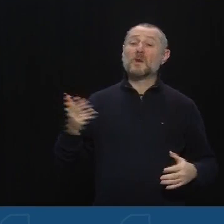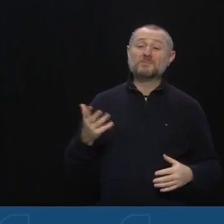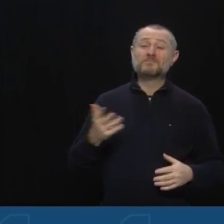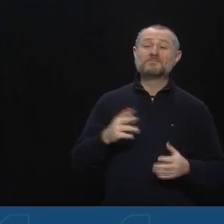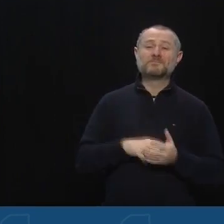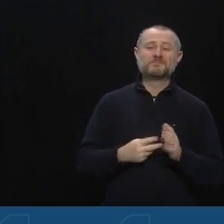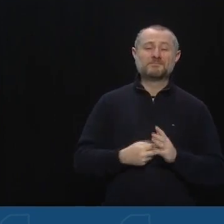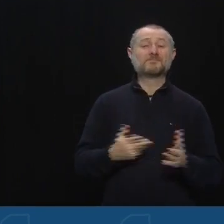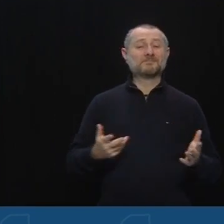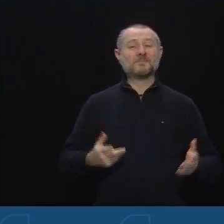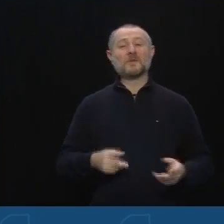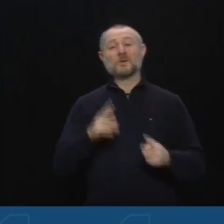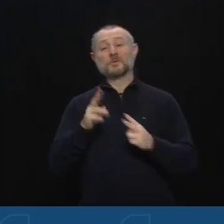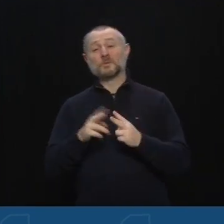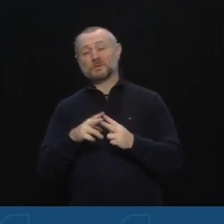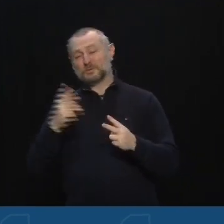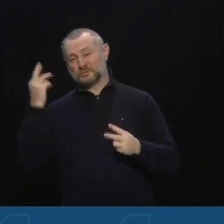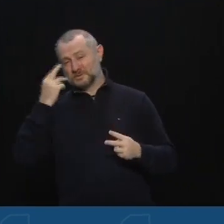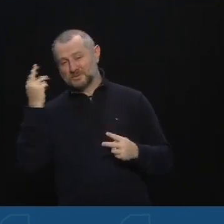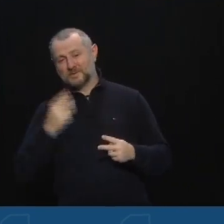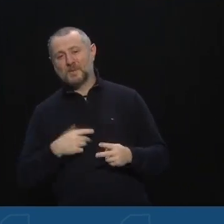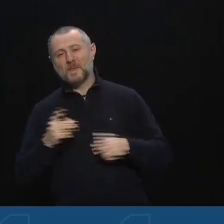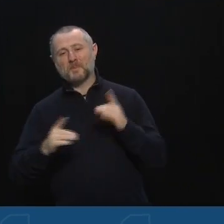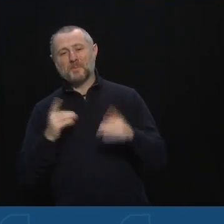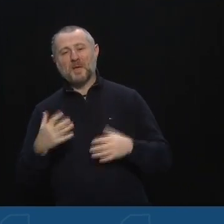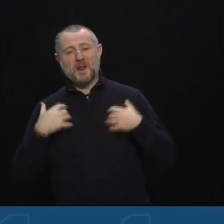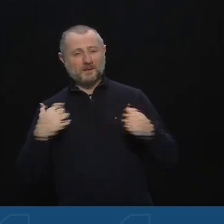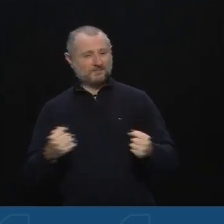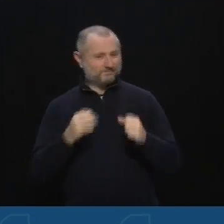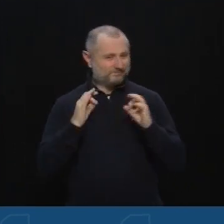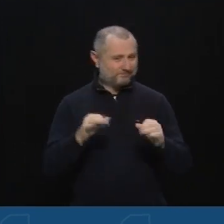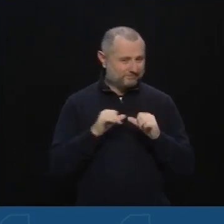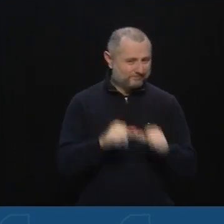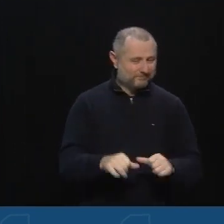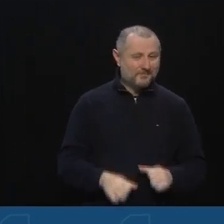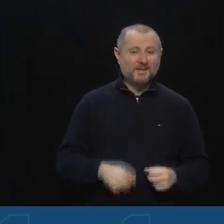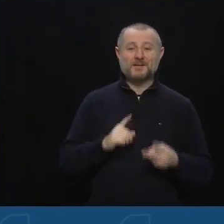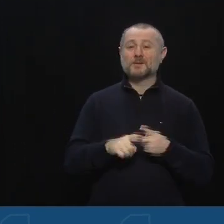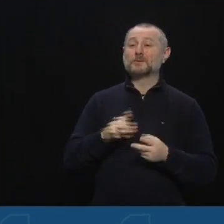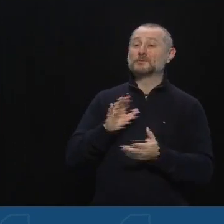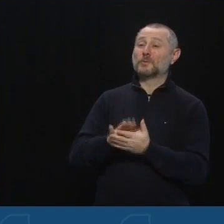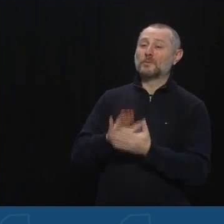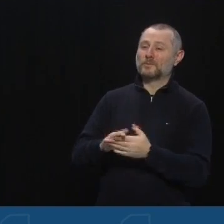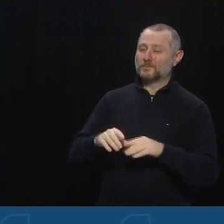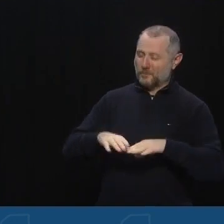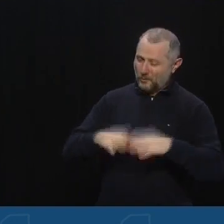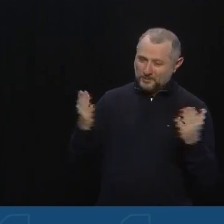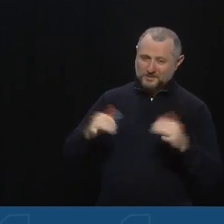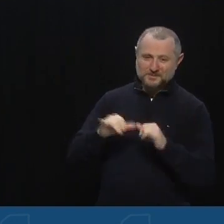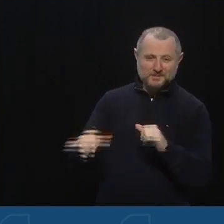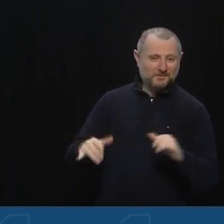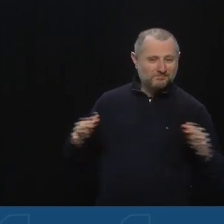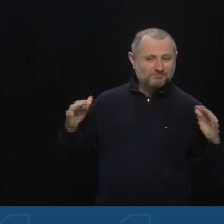VACCINATION REQUIREMENTS, M MASKING, ET CETERA, ALL FOR THE DID YO UAL PURPOSE OF KEEPING PEOPLE